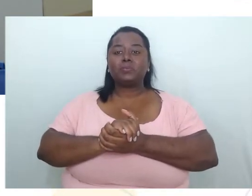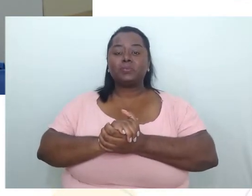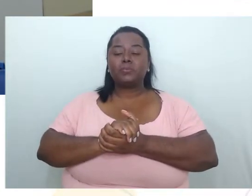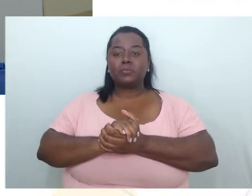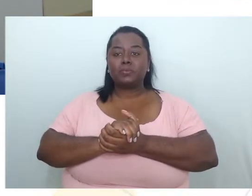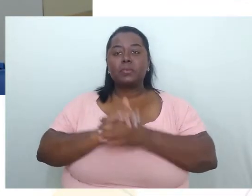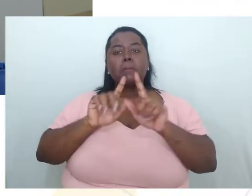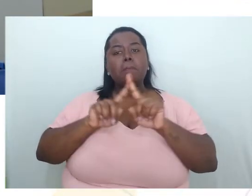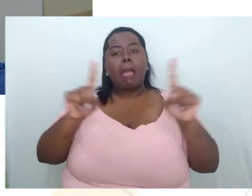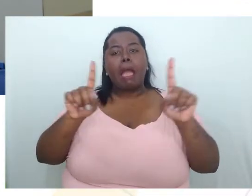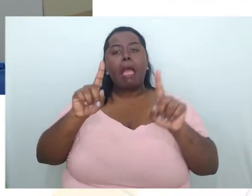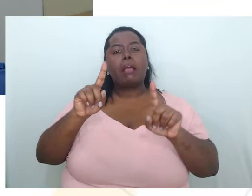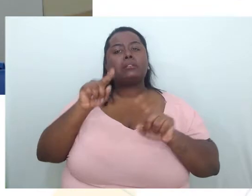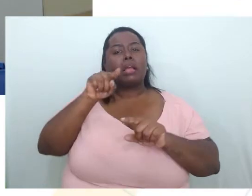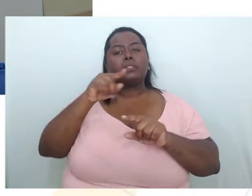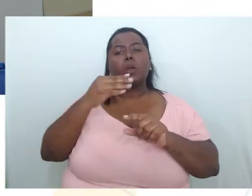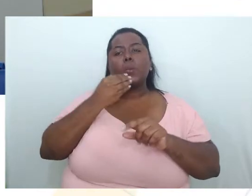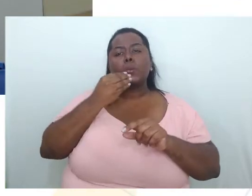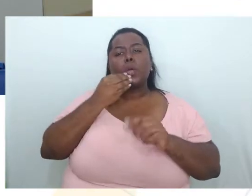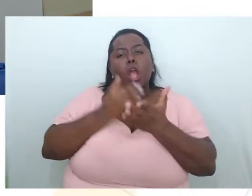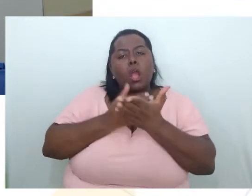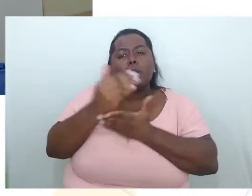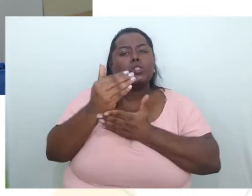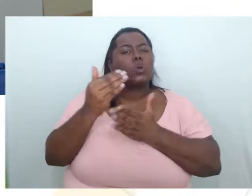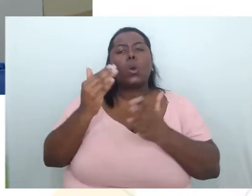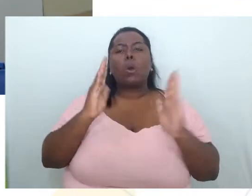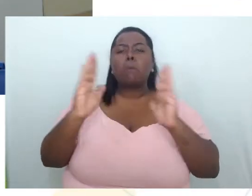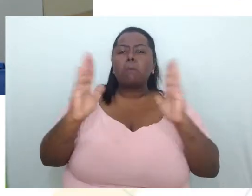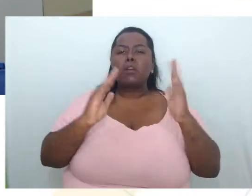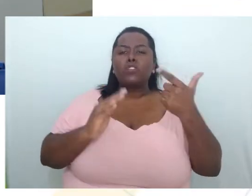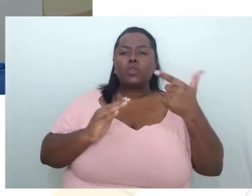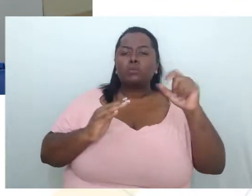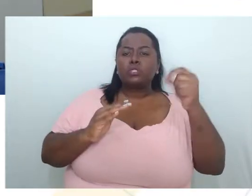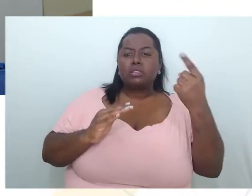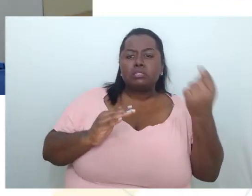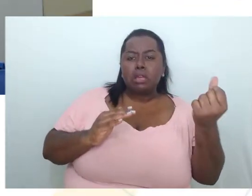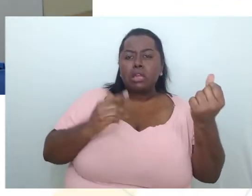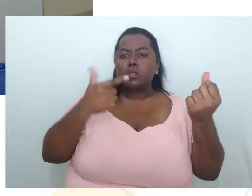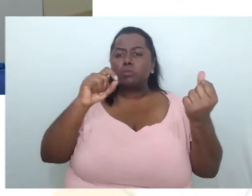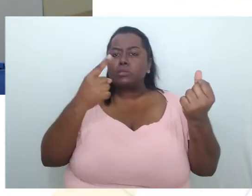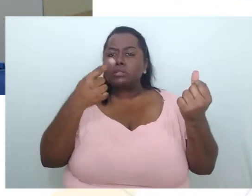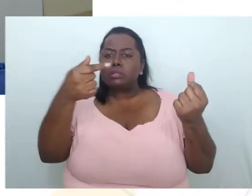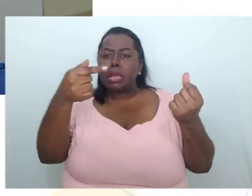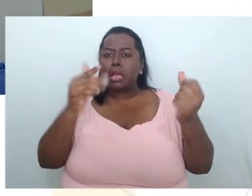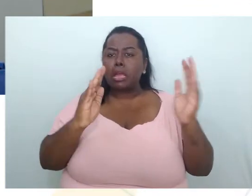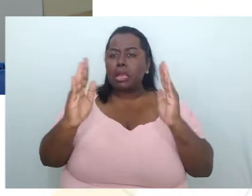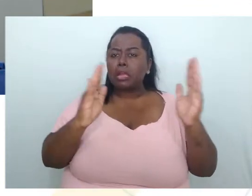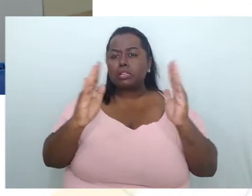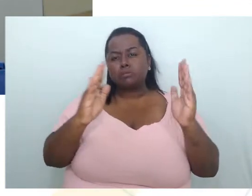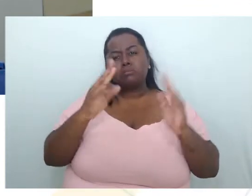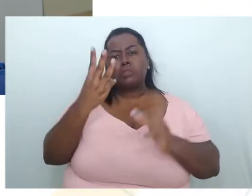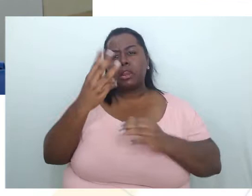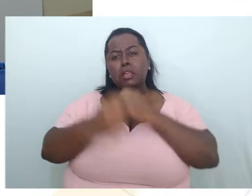but an opportunity came about 2016 and 2017 which is, you know, three four years ago now,